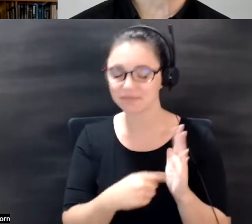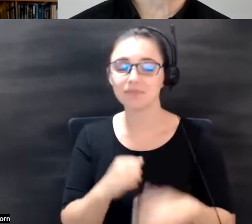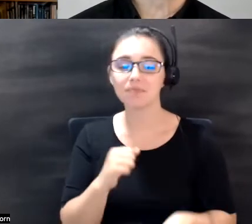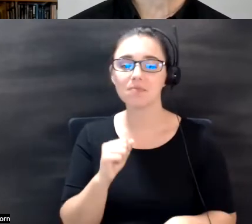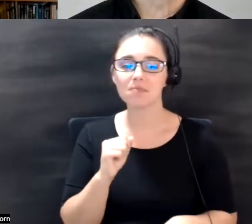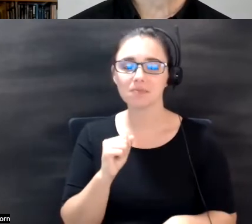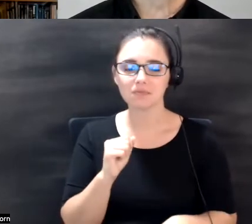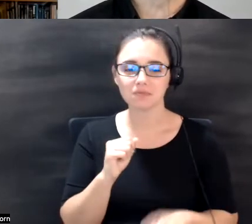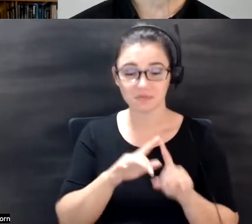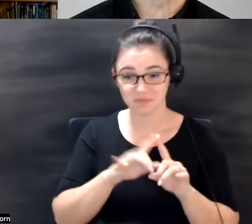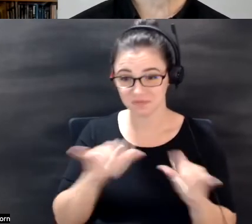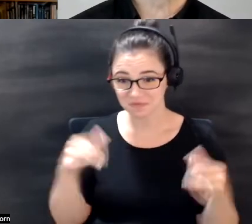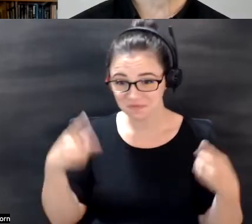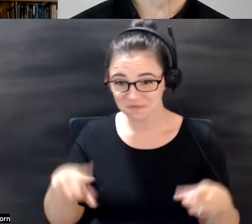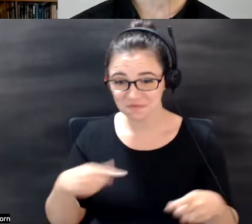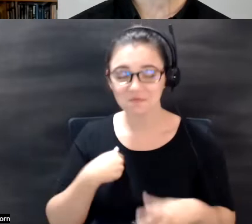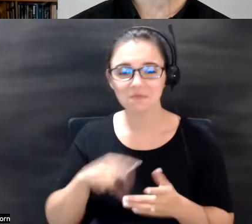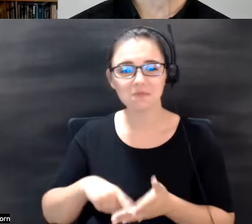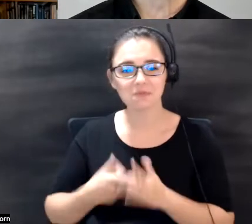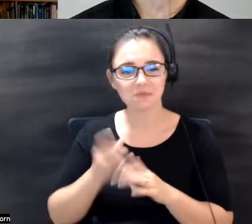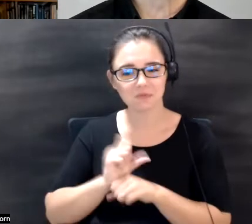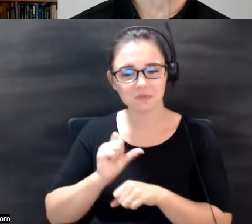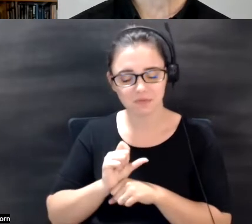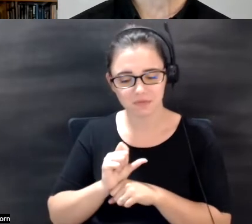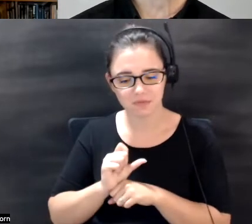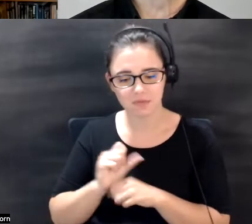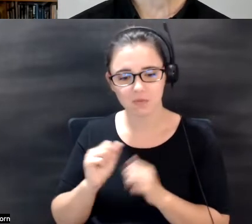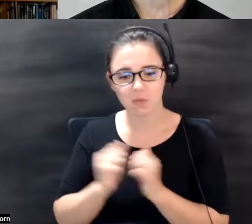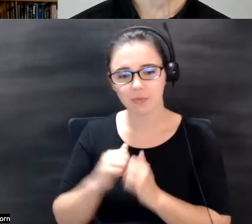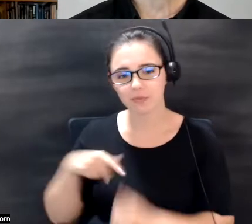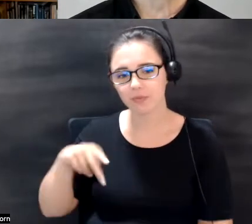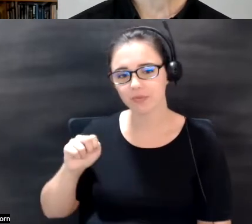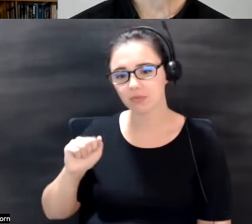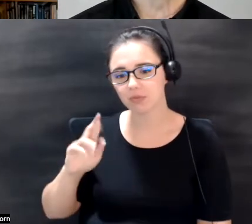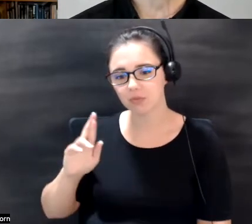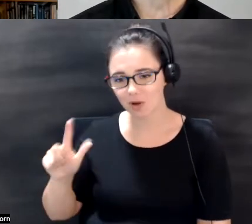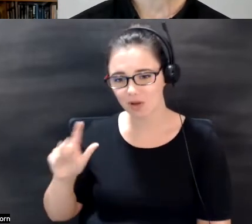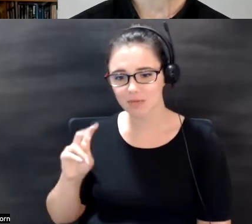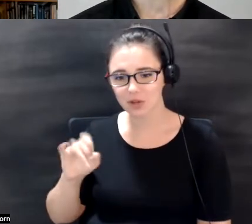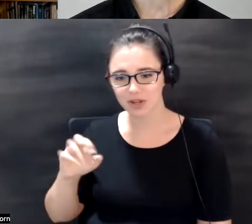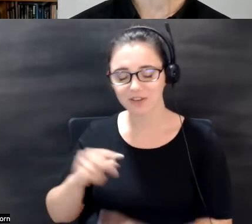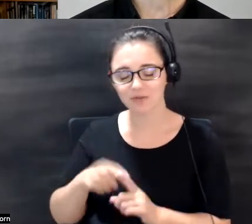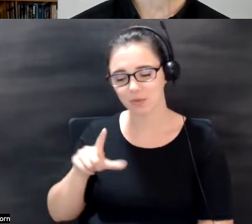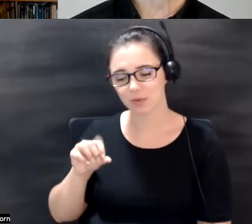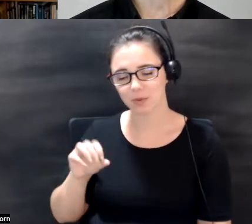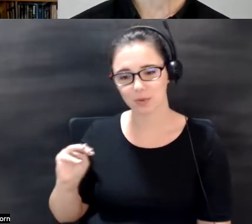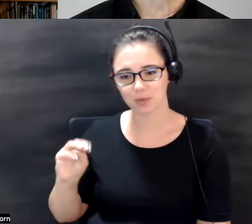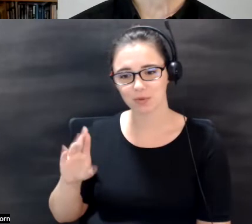at the same time ,I had begun working with Paul Marion from Loom press around the book of poems.